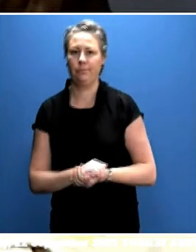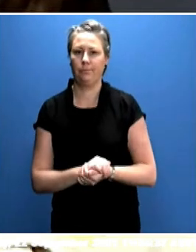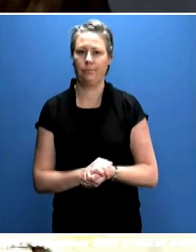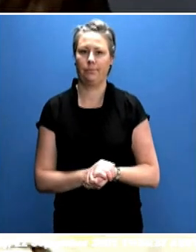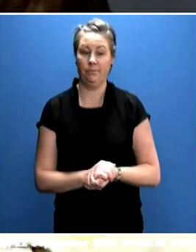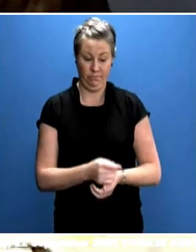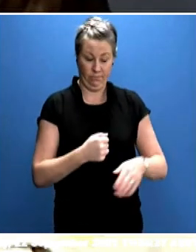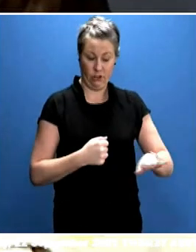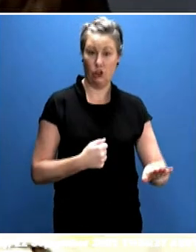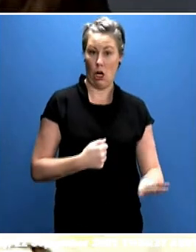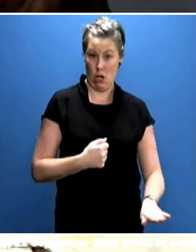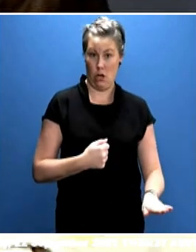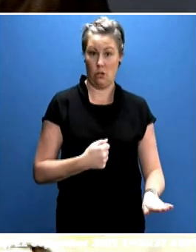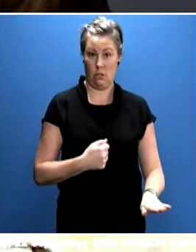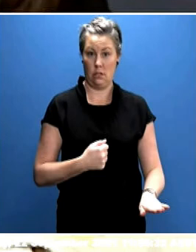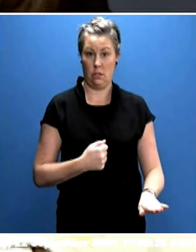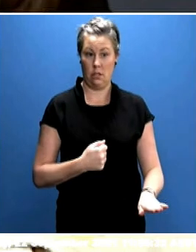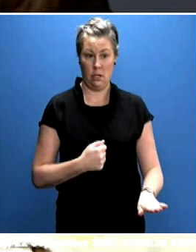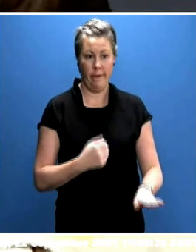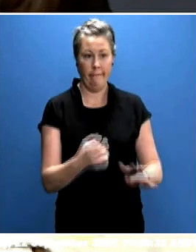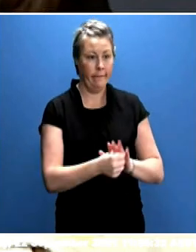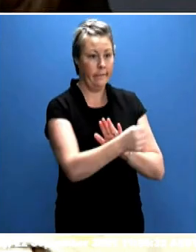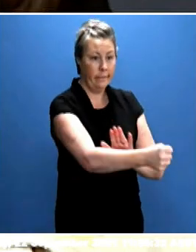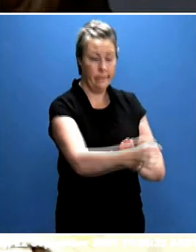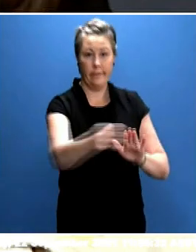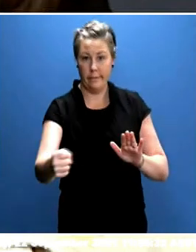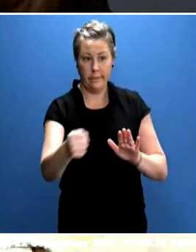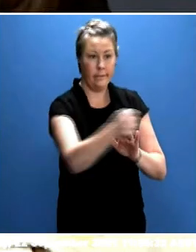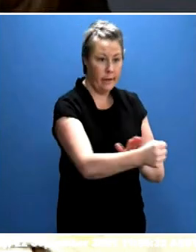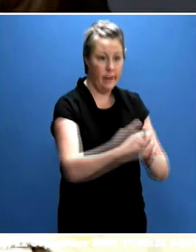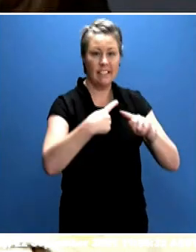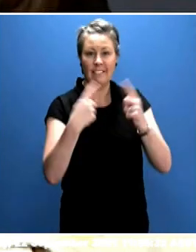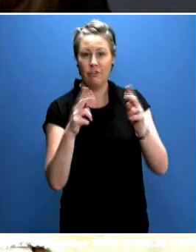The child, the client was shunted between various relatives